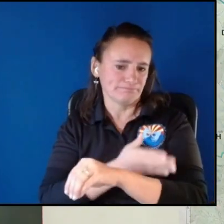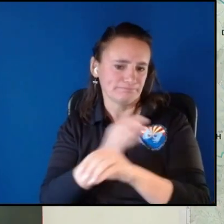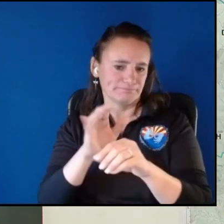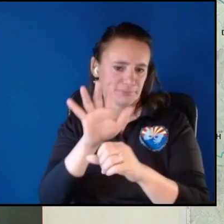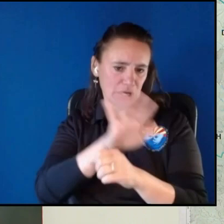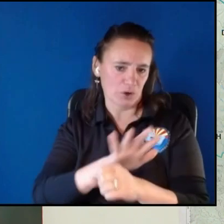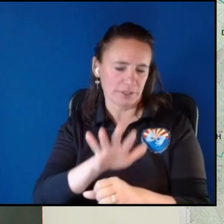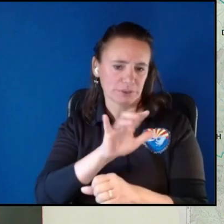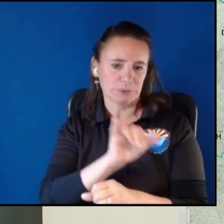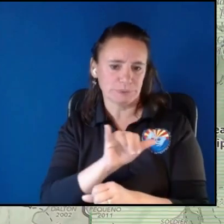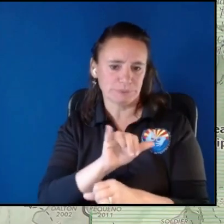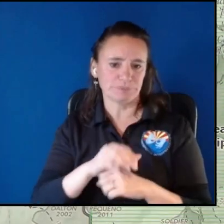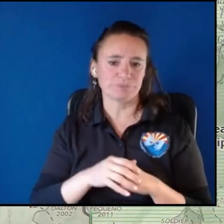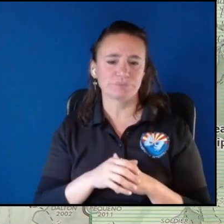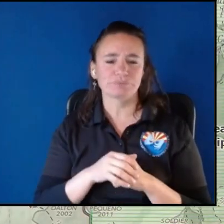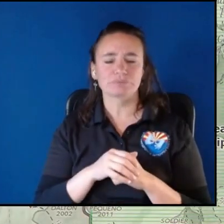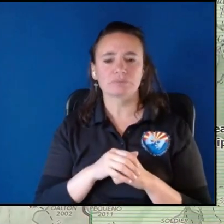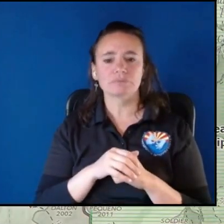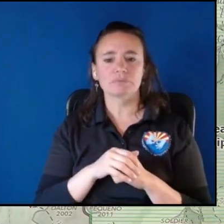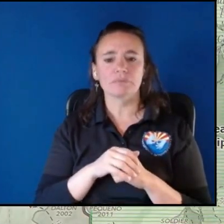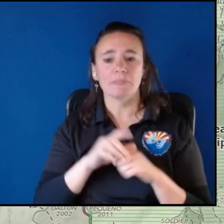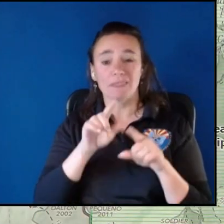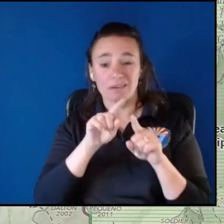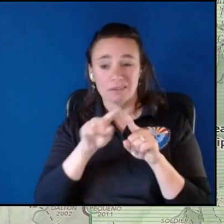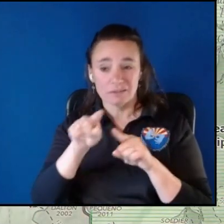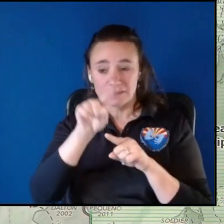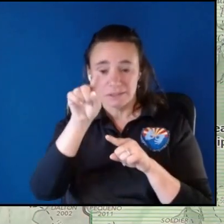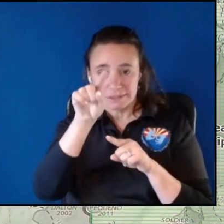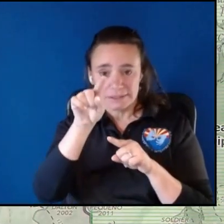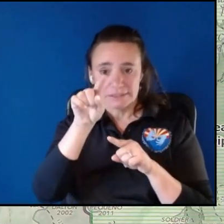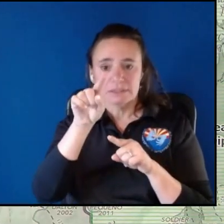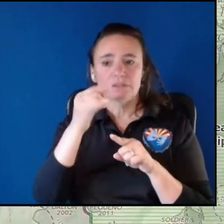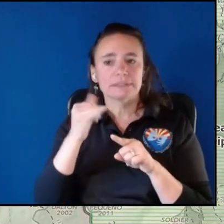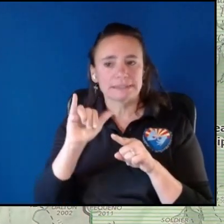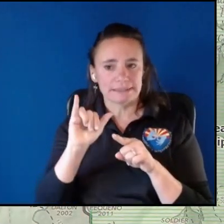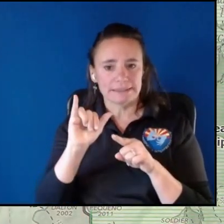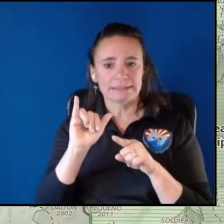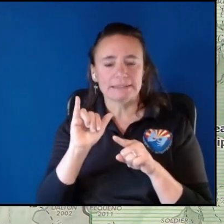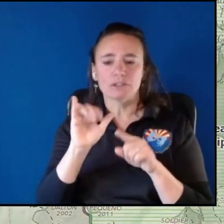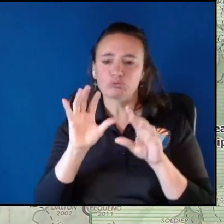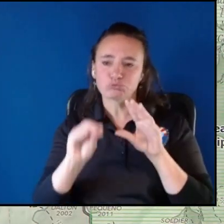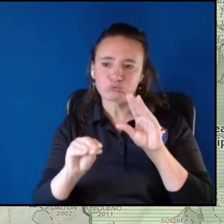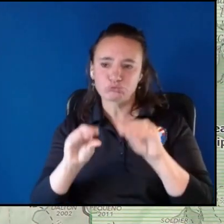Bull Creek up into the Skyline Trail, still continuing to mop that up, and I know we've been talking about maybe